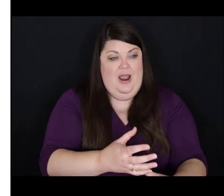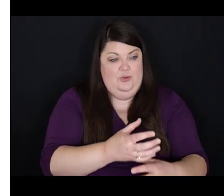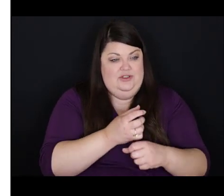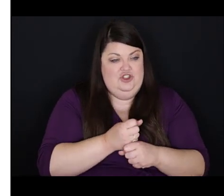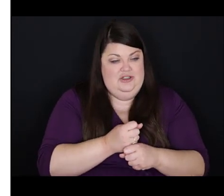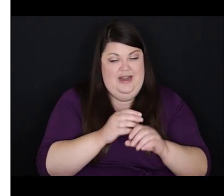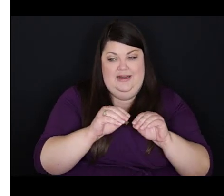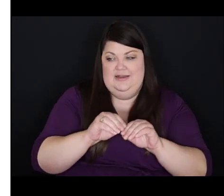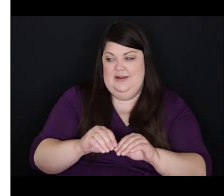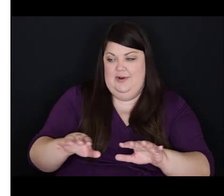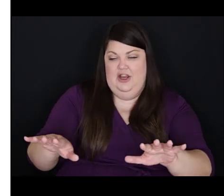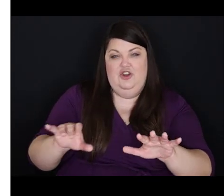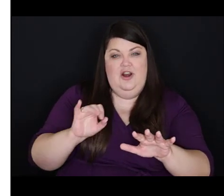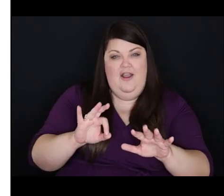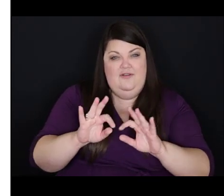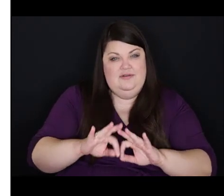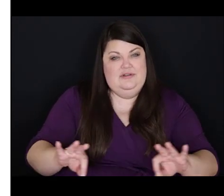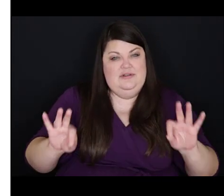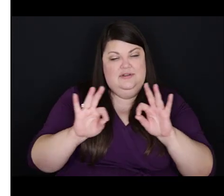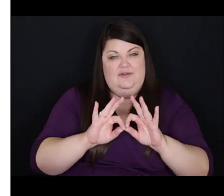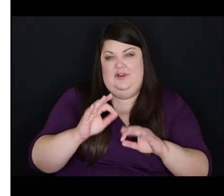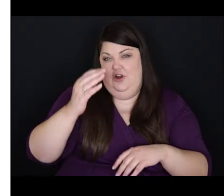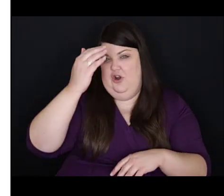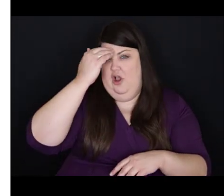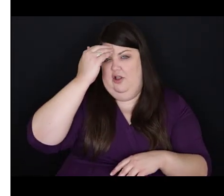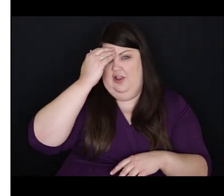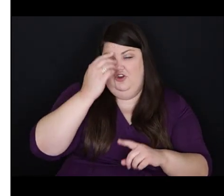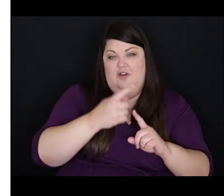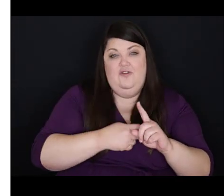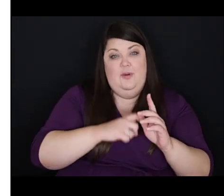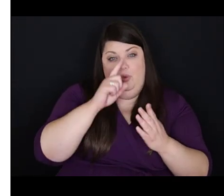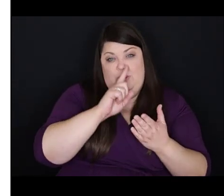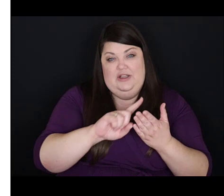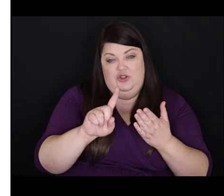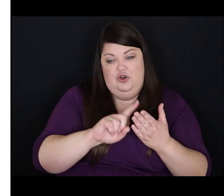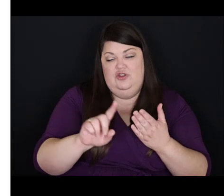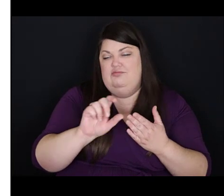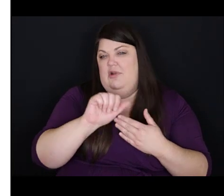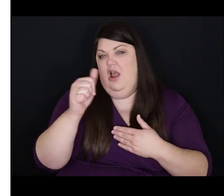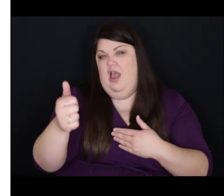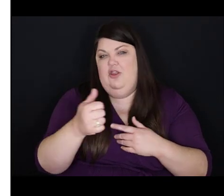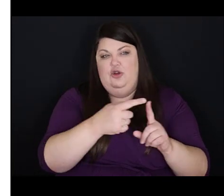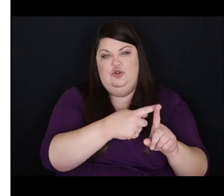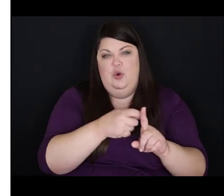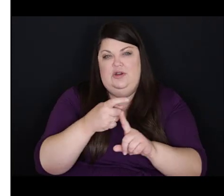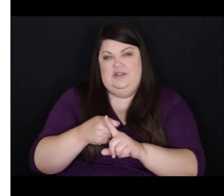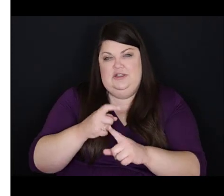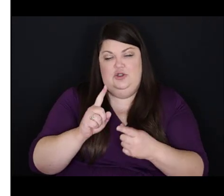dissemination of significant knowledge from research and other sources to VR agency staff.